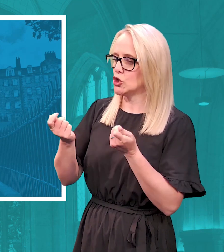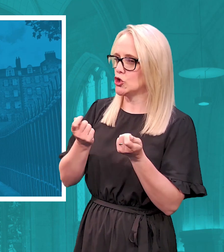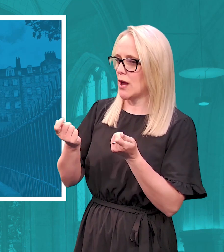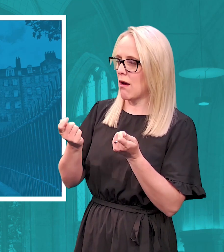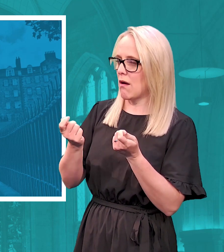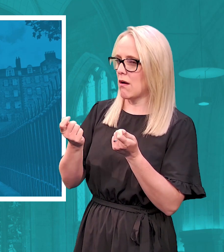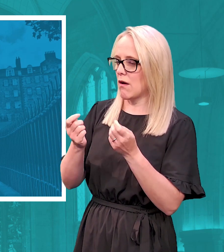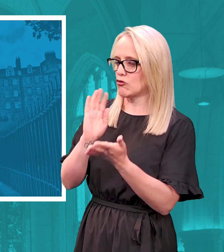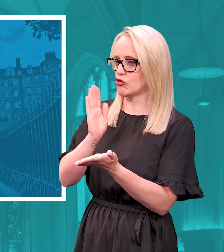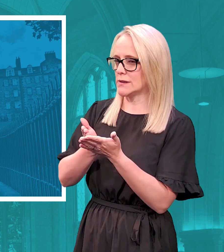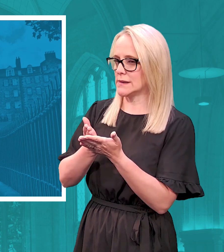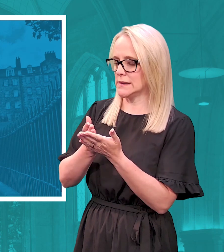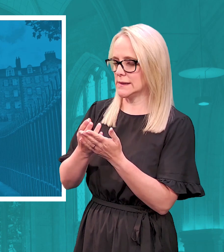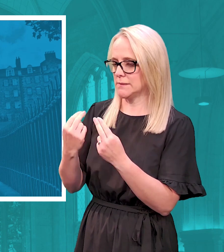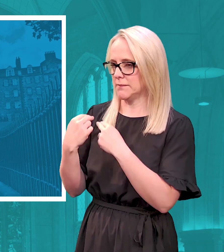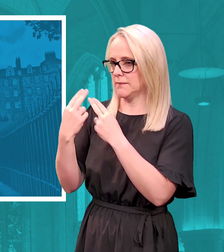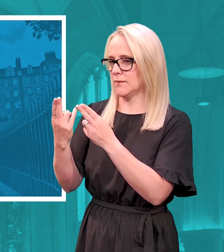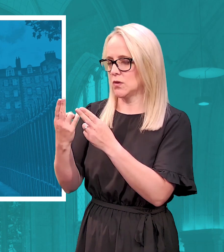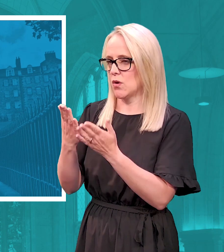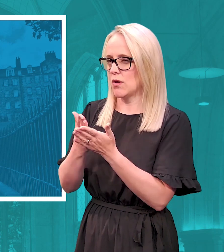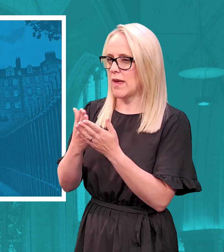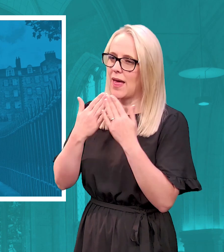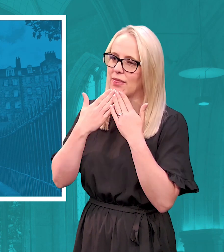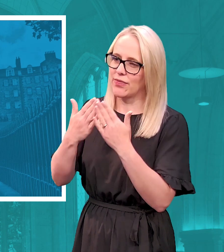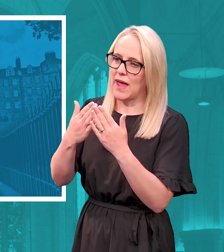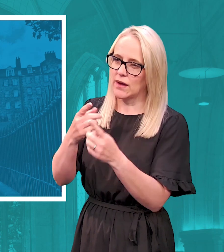with whom it has been a privilege to journey alongside